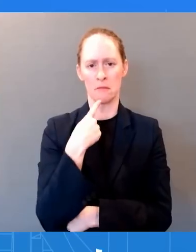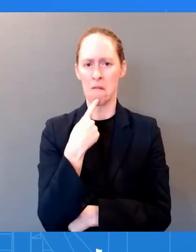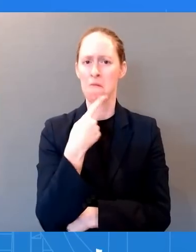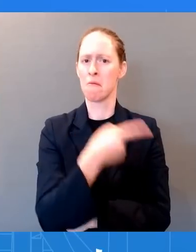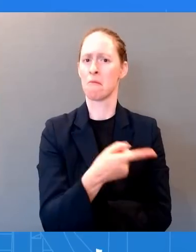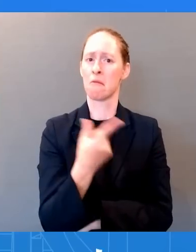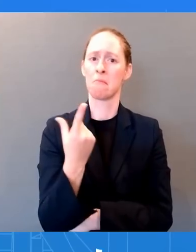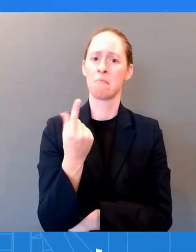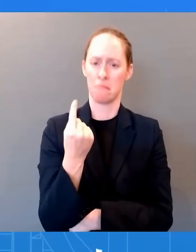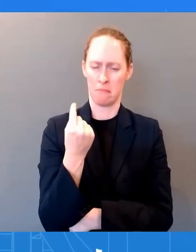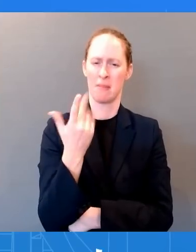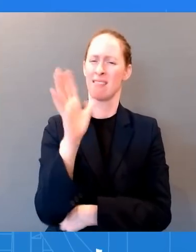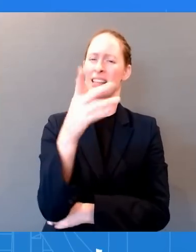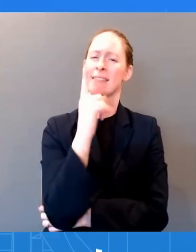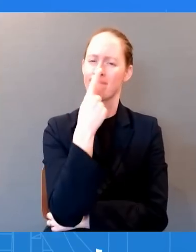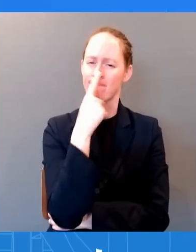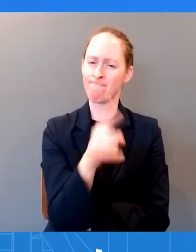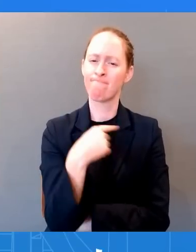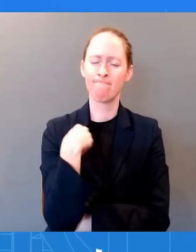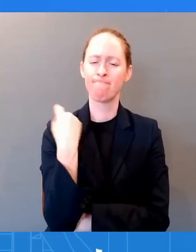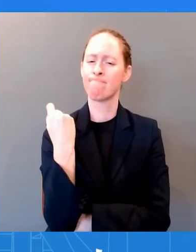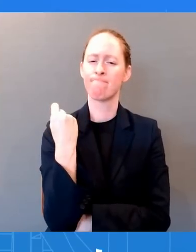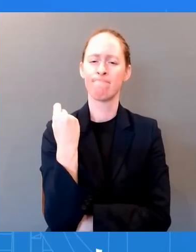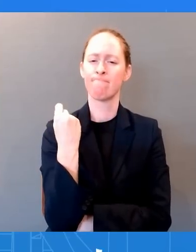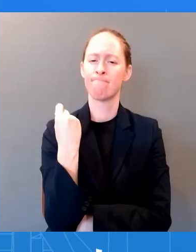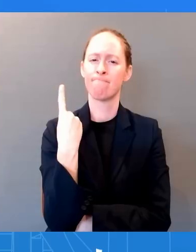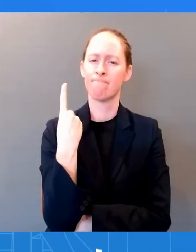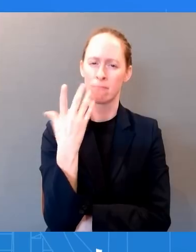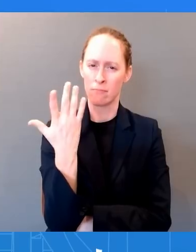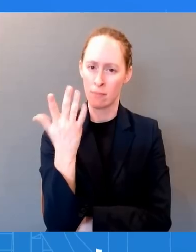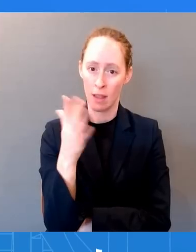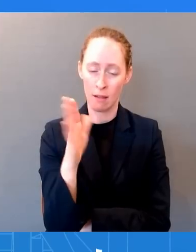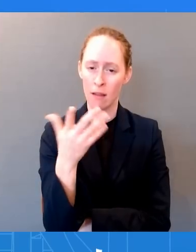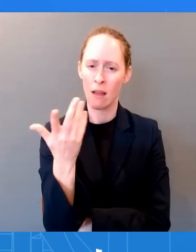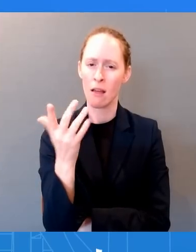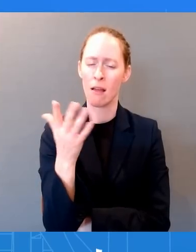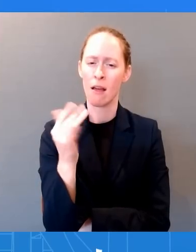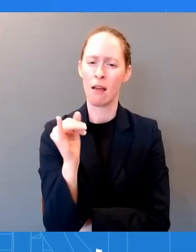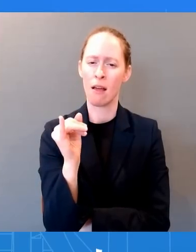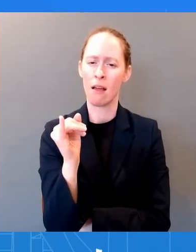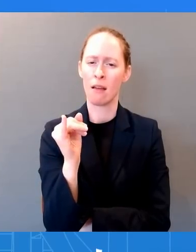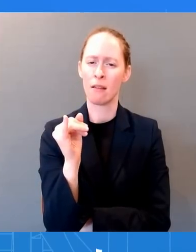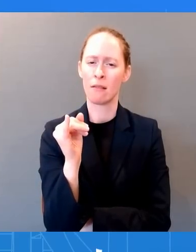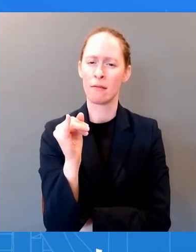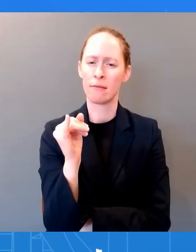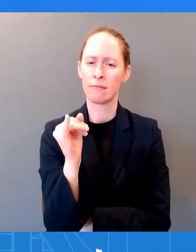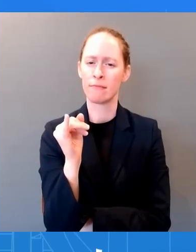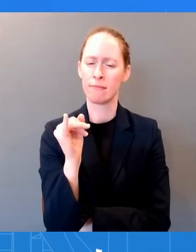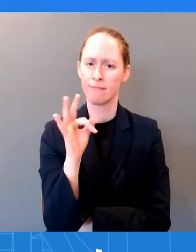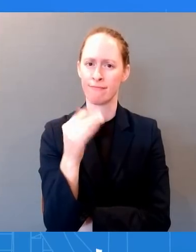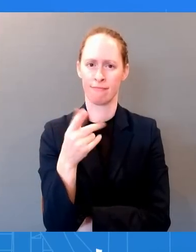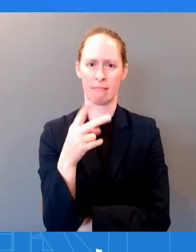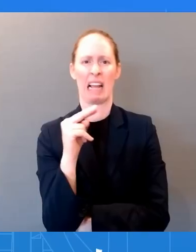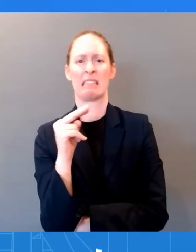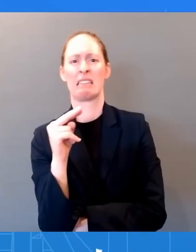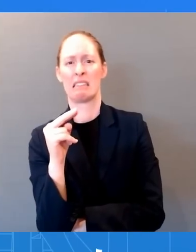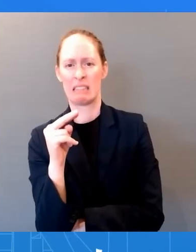appropriate action, whether that's based on any specific concerns that have been discussed within the White House? Ms. Jean-Pierre: I'm -- I'm just not going to get into